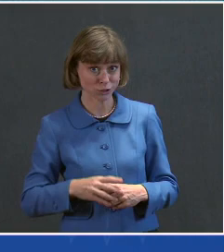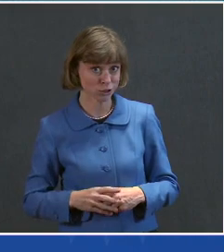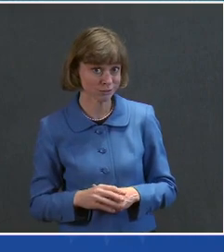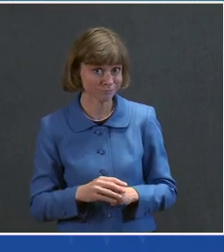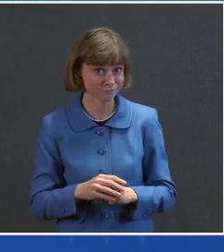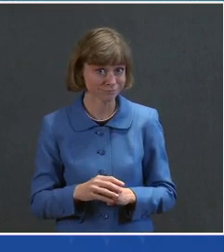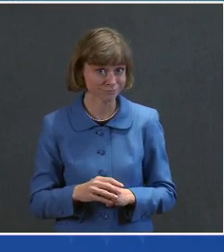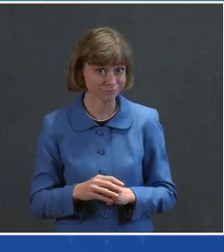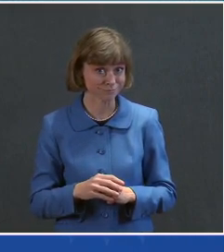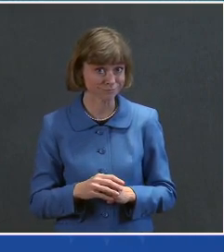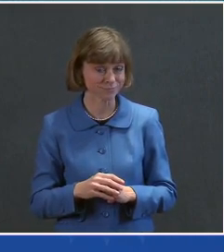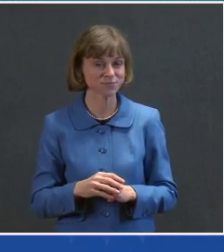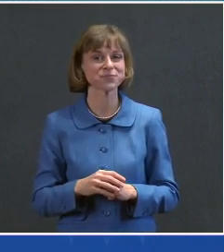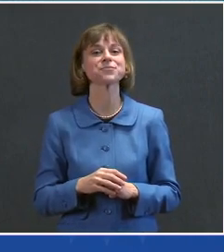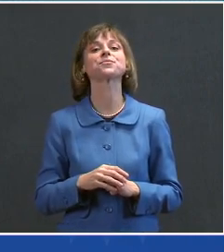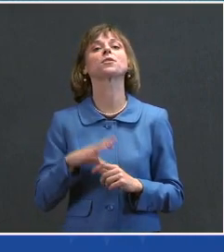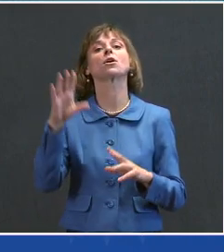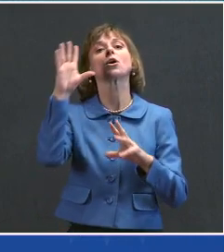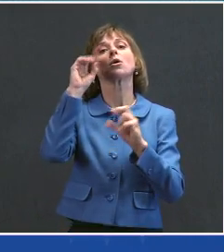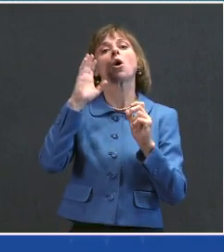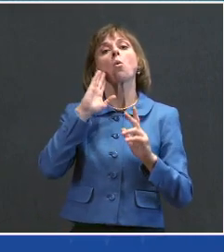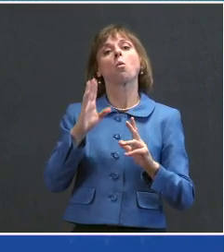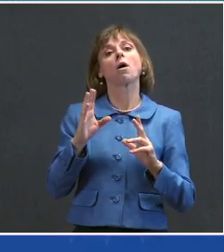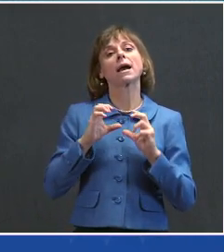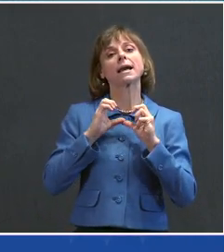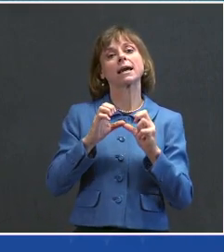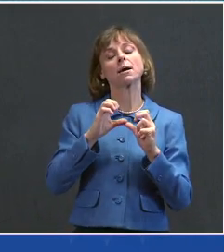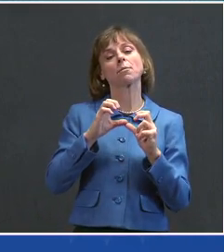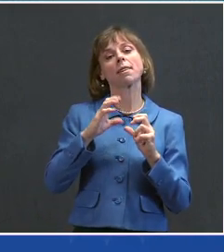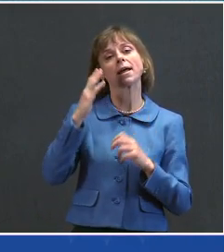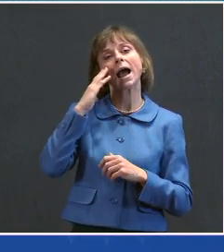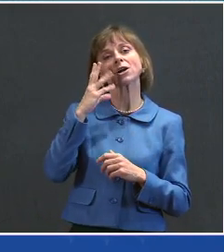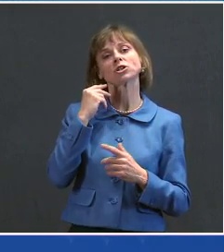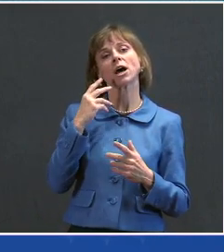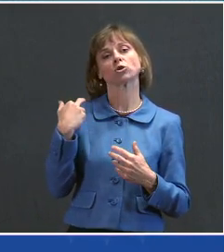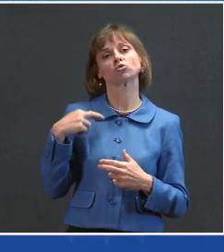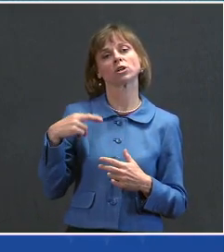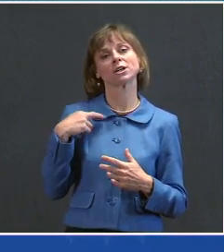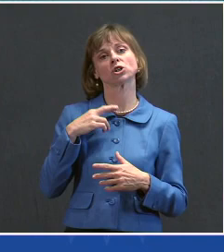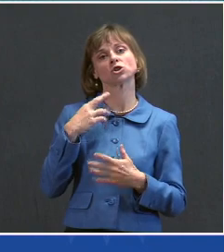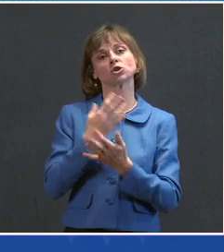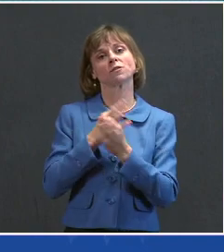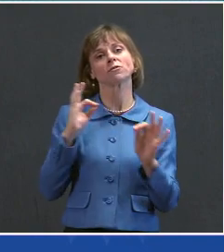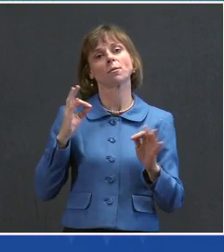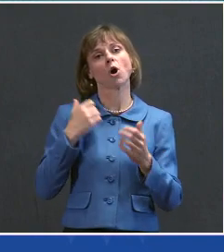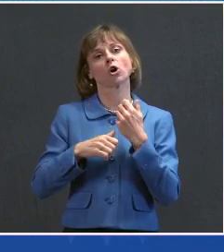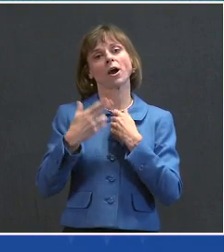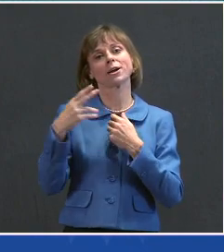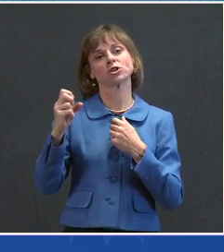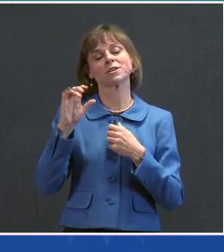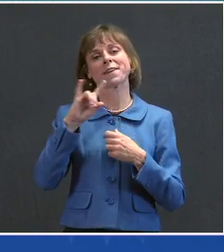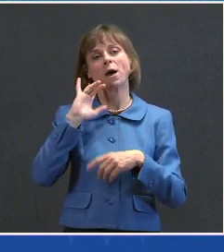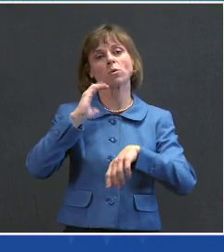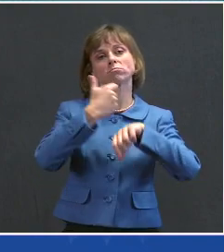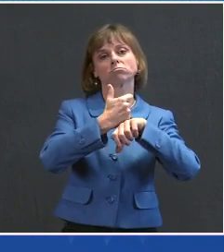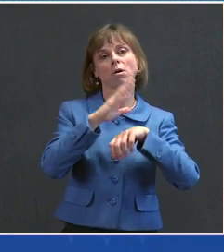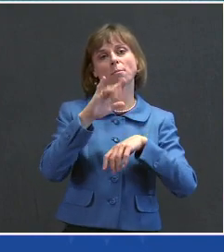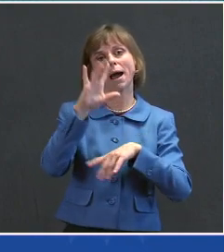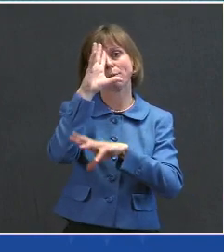keep the Conscience and Religious Freedom Division at HHS -- the office that was put in place under President Trump -- but keep it in place to receive conscience